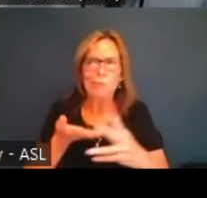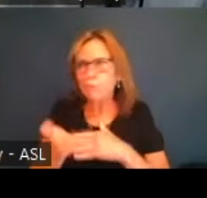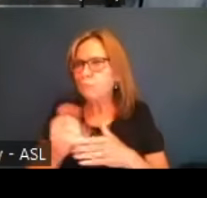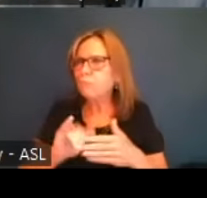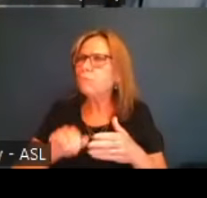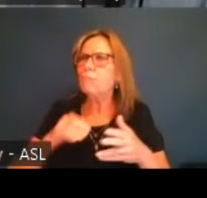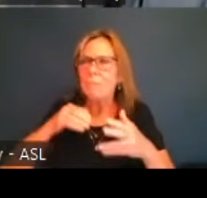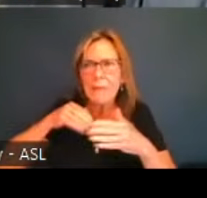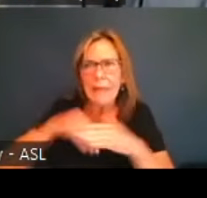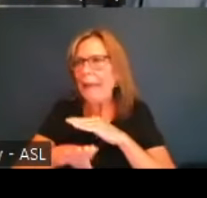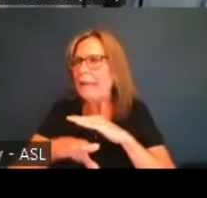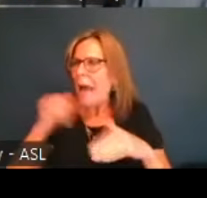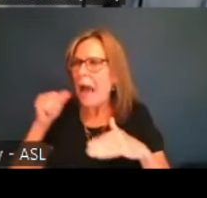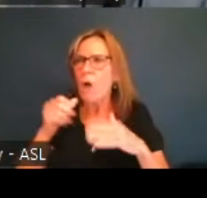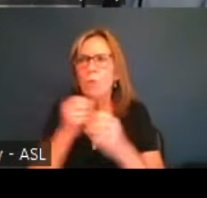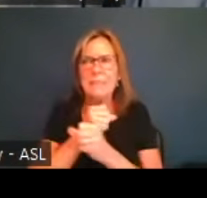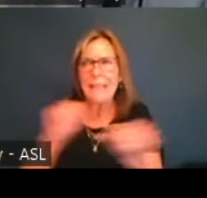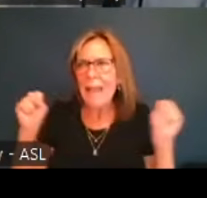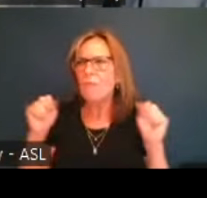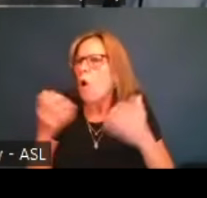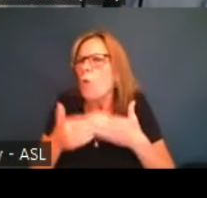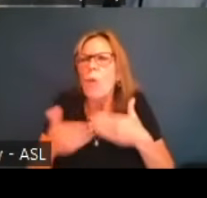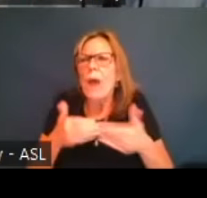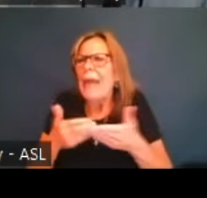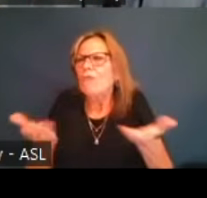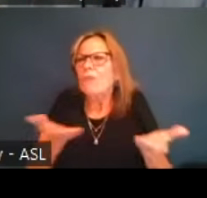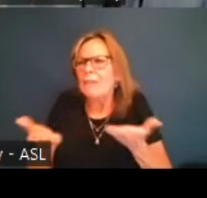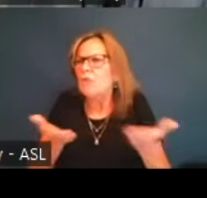The dog that's being trained to do, the trainer is allowed